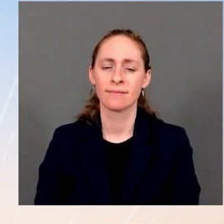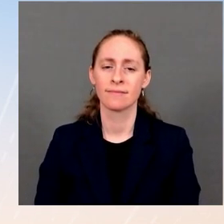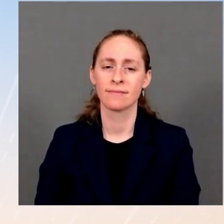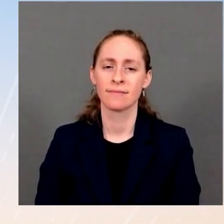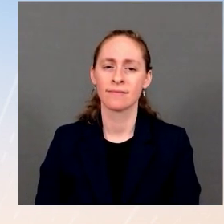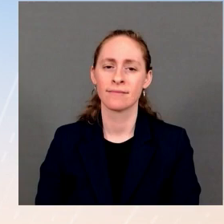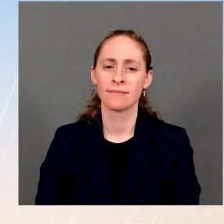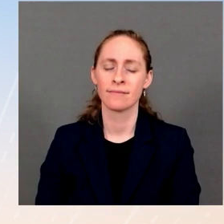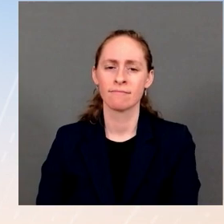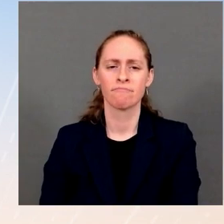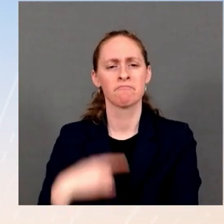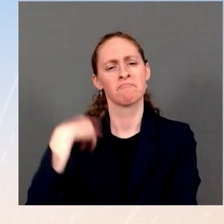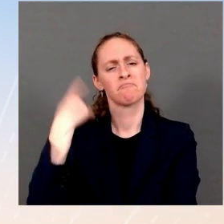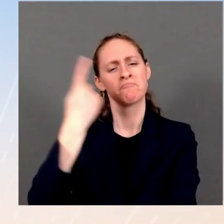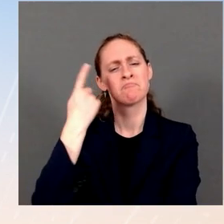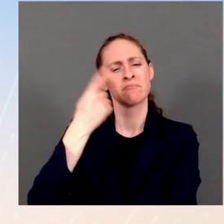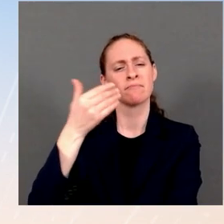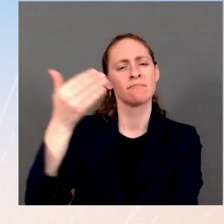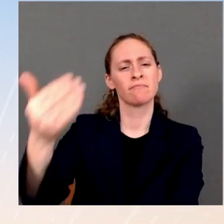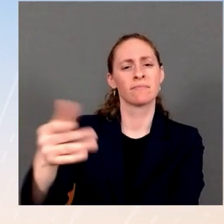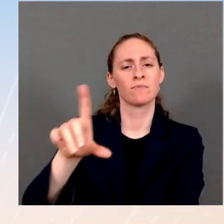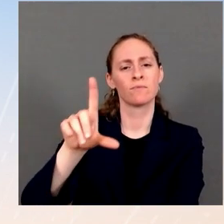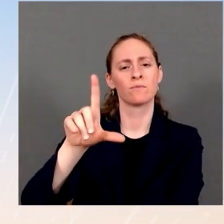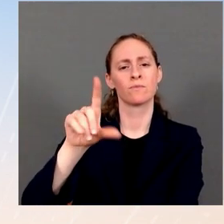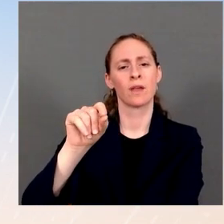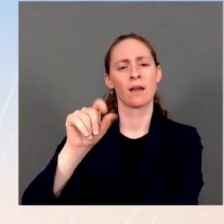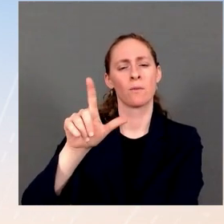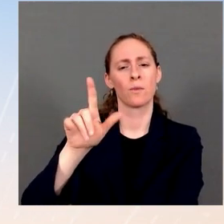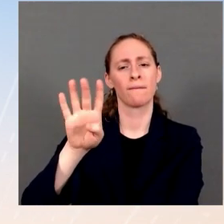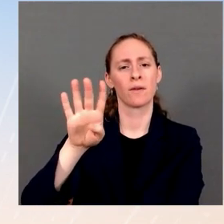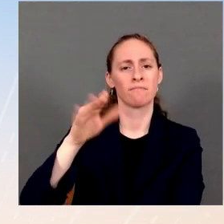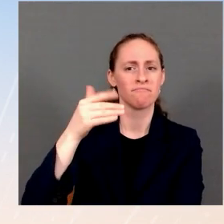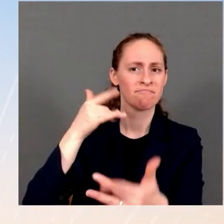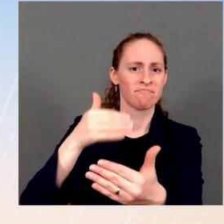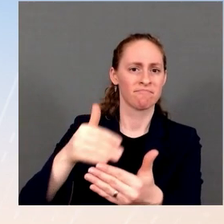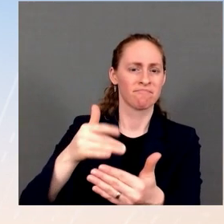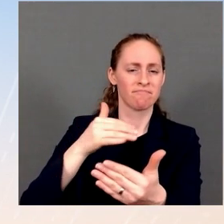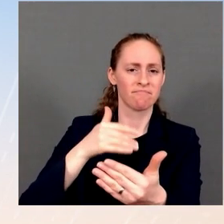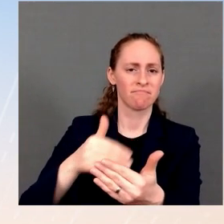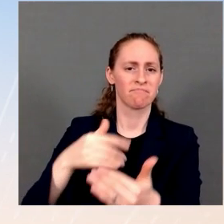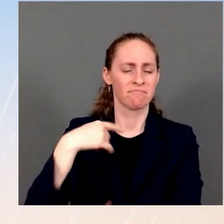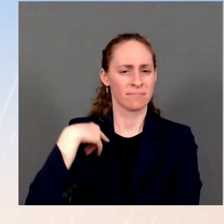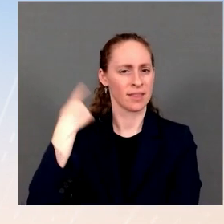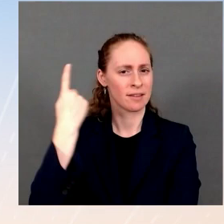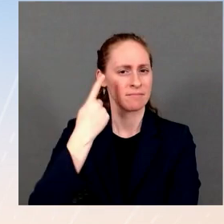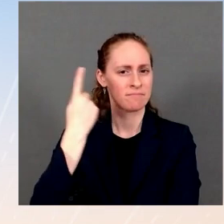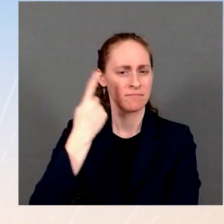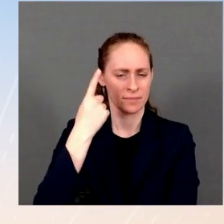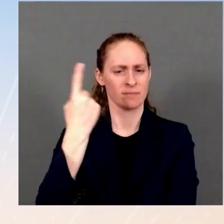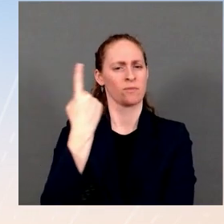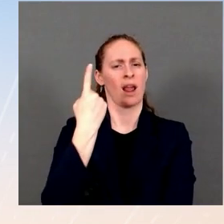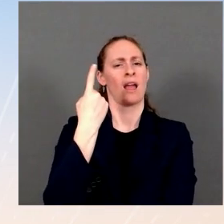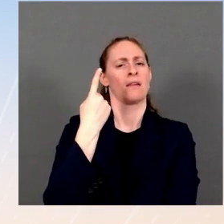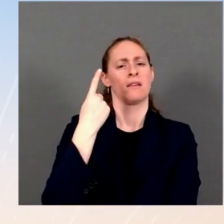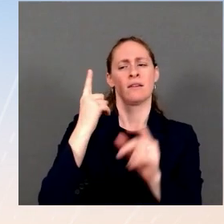and she was asked if she assumed that Biden would run again. And she didn't say yes; she just said that the two of them hadn't talked about it.